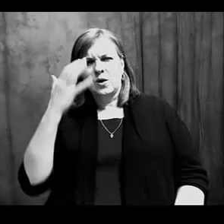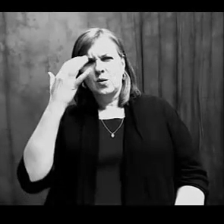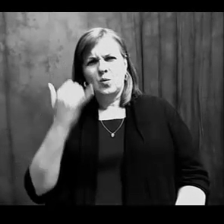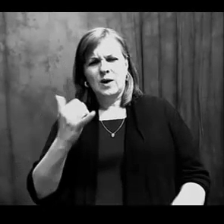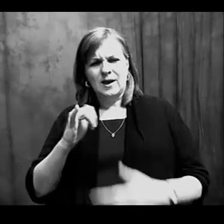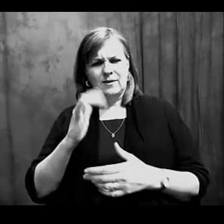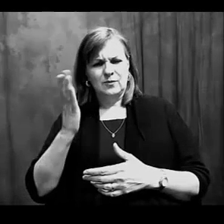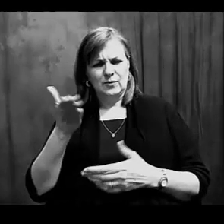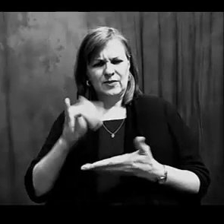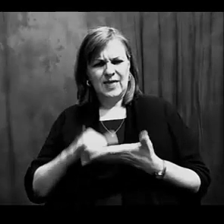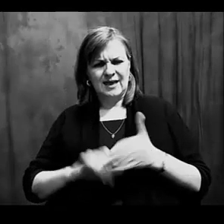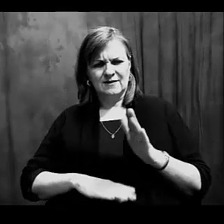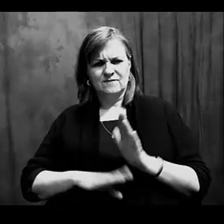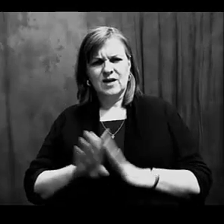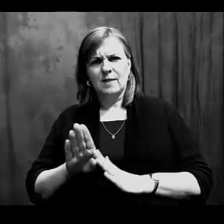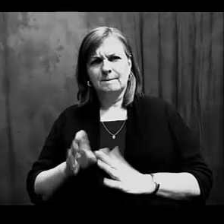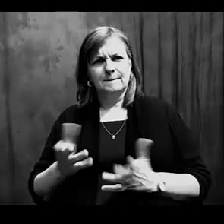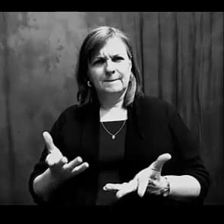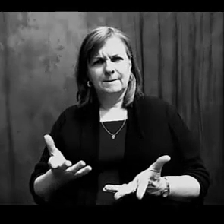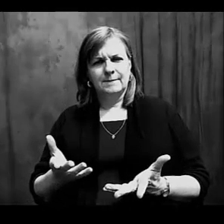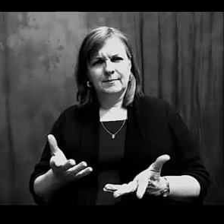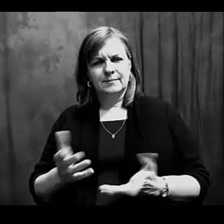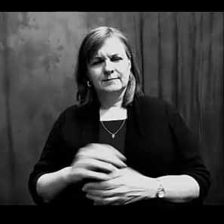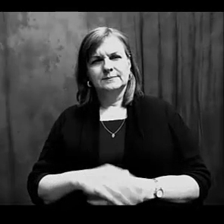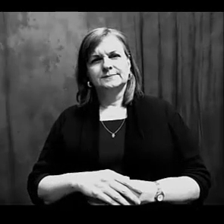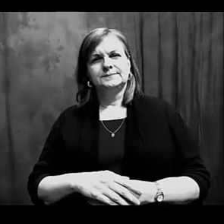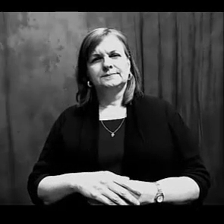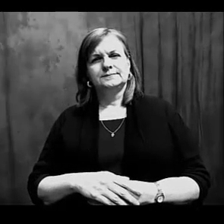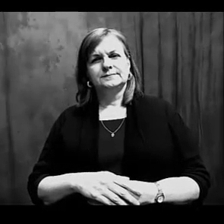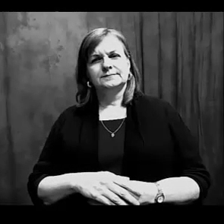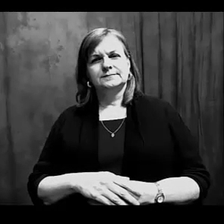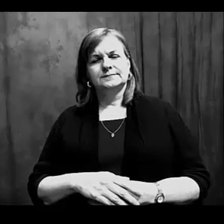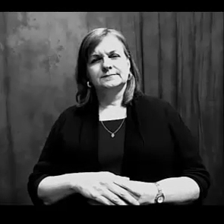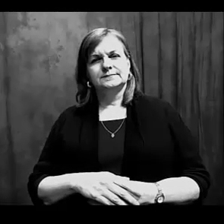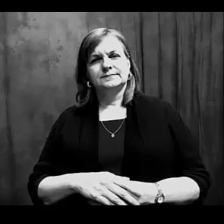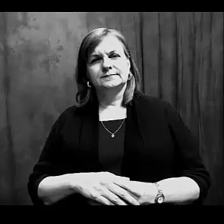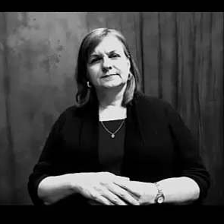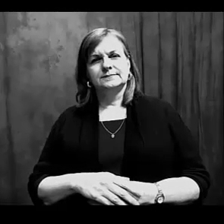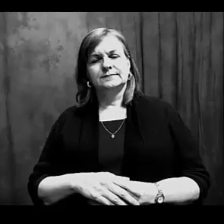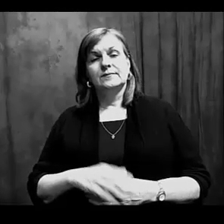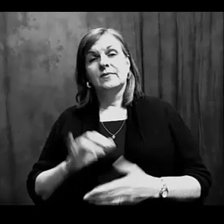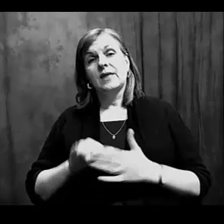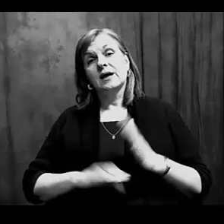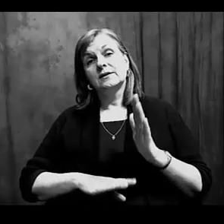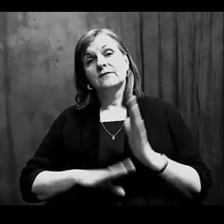why would this develop?? well it's developed